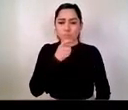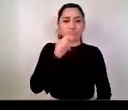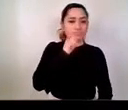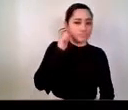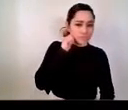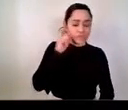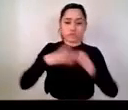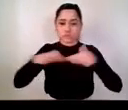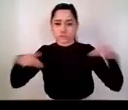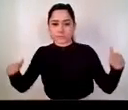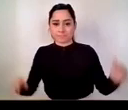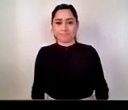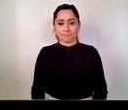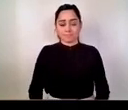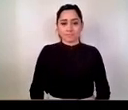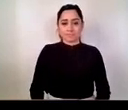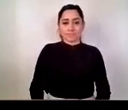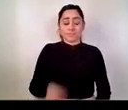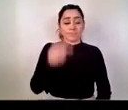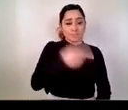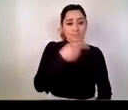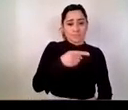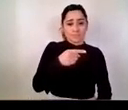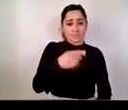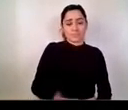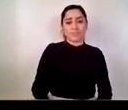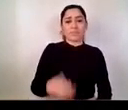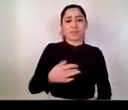People who chronically lack sleep are also more likely to become depressed.